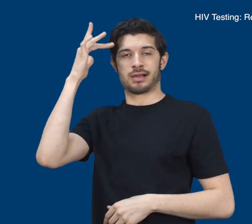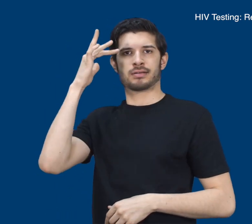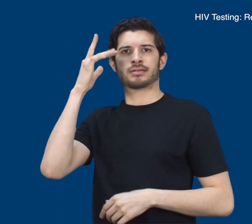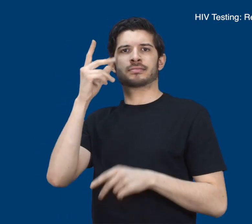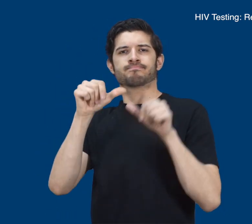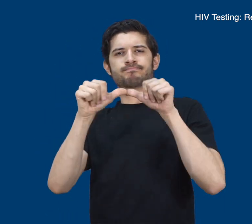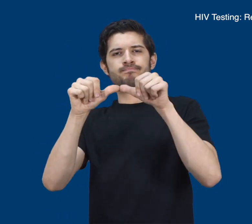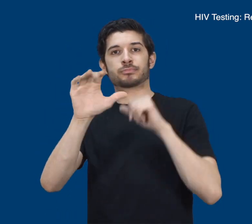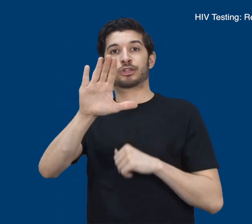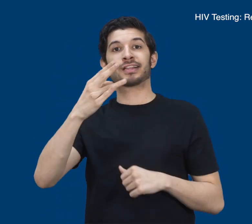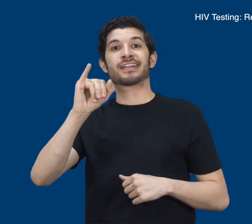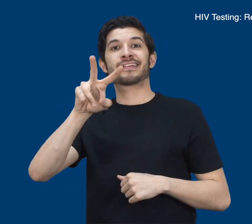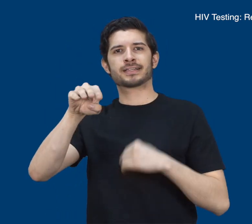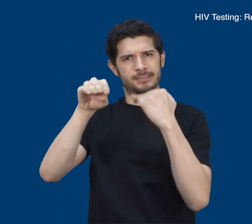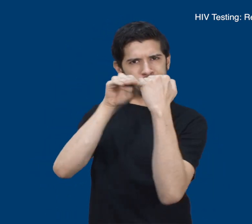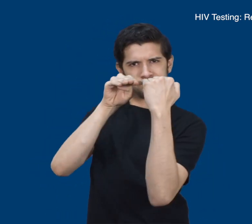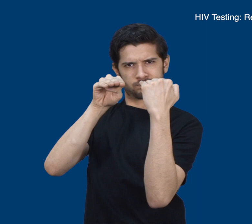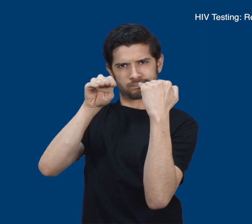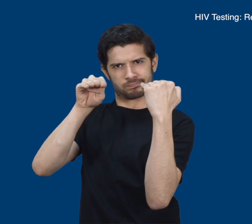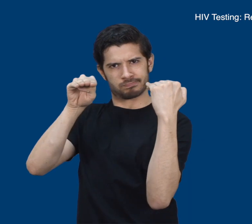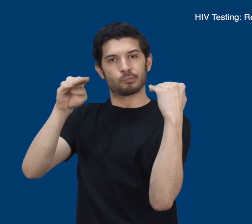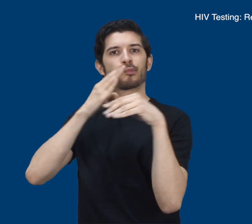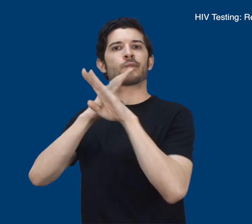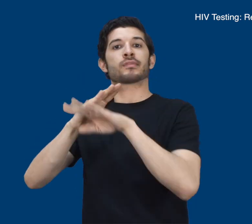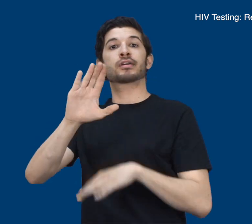because medical treatments can help slow down your HIV